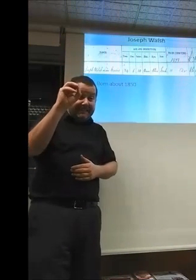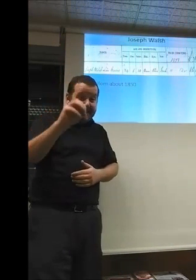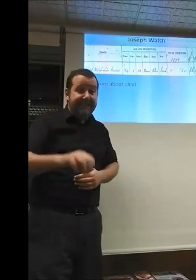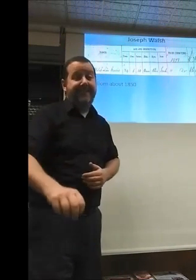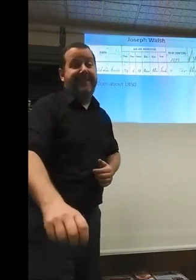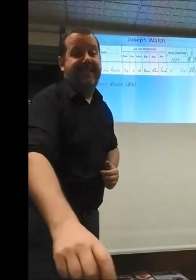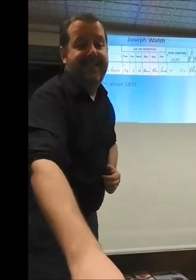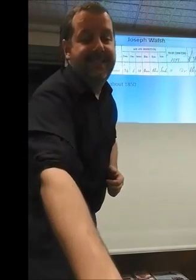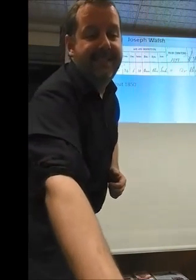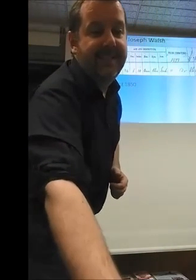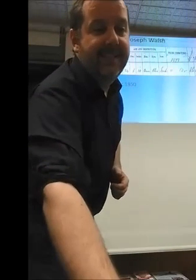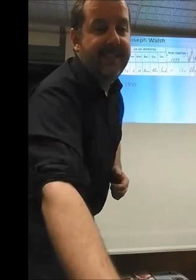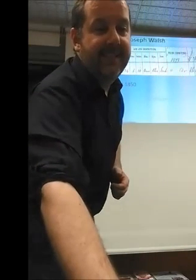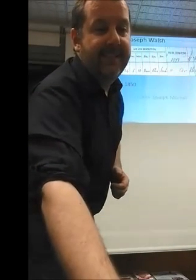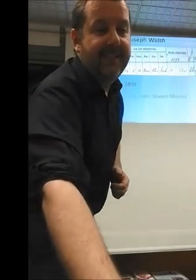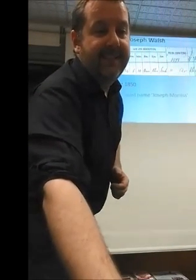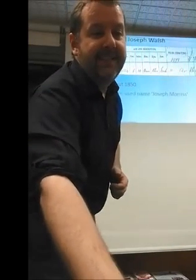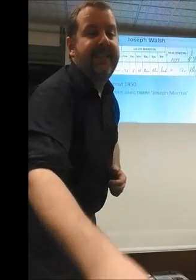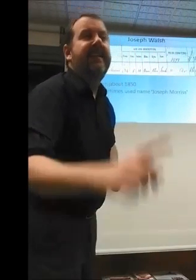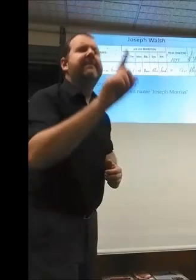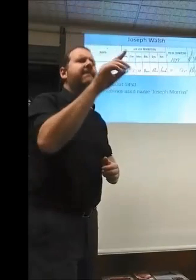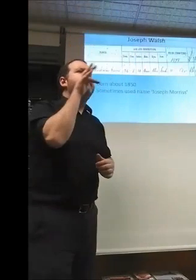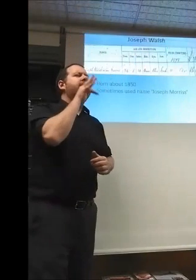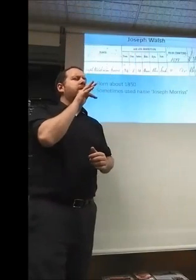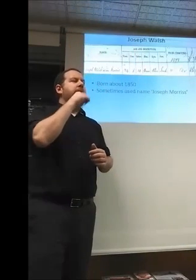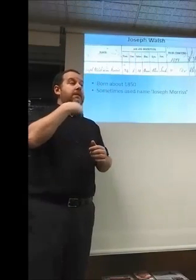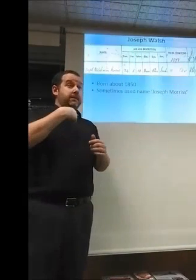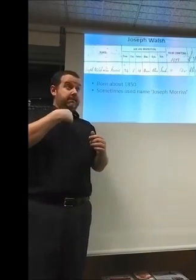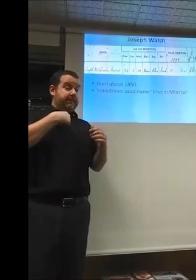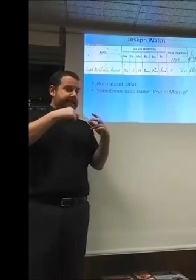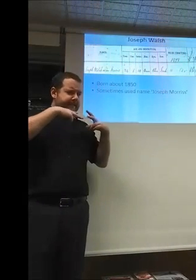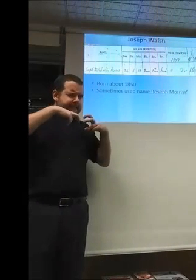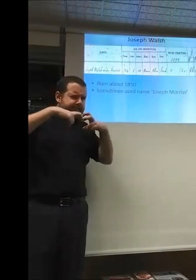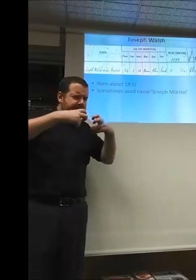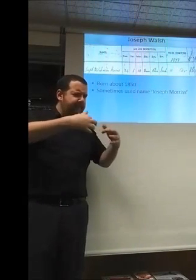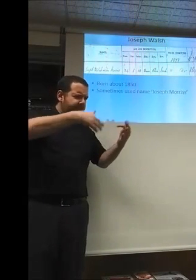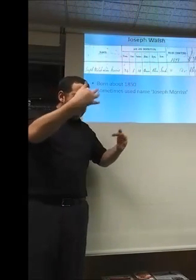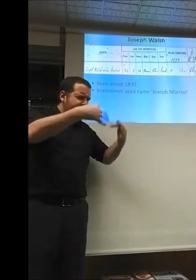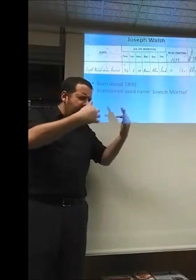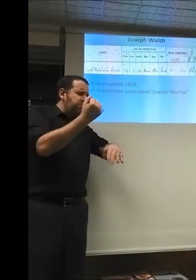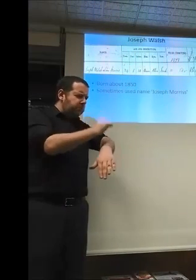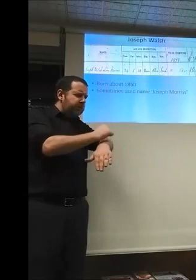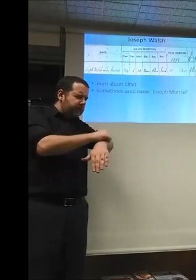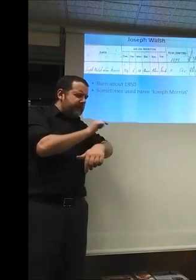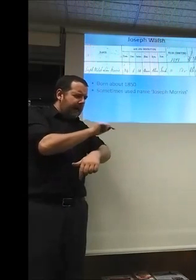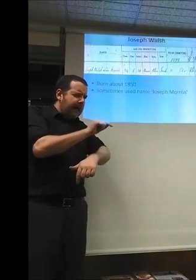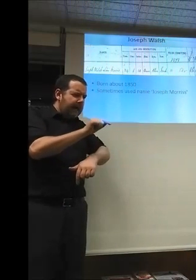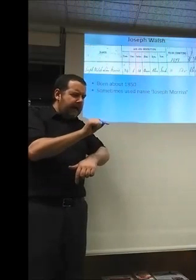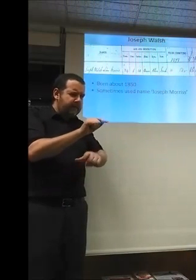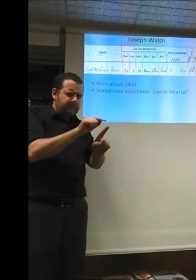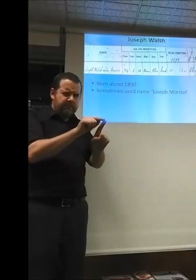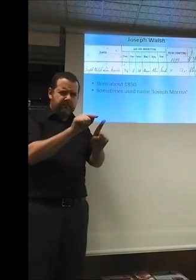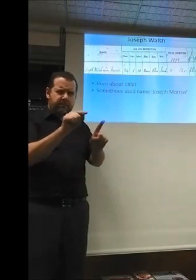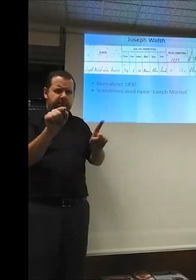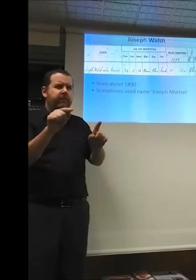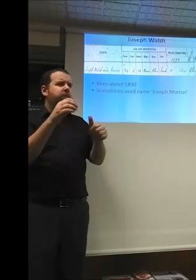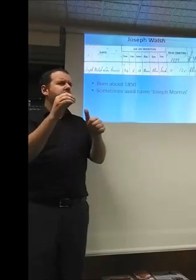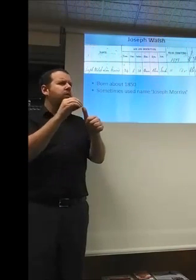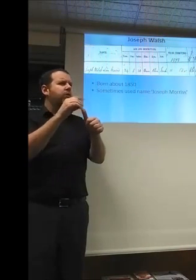case was the first one that I saw that mentioned an interpreter.